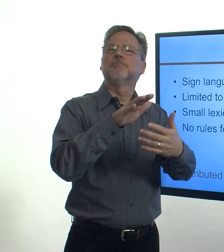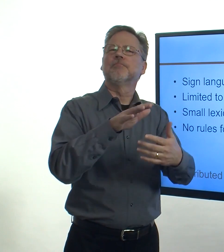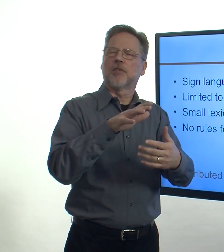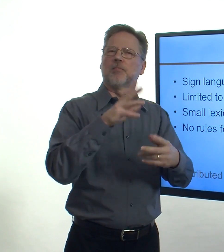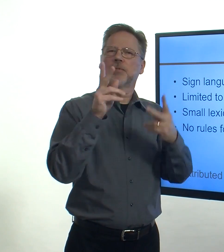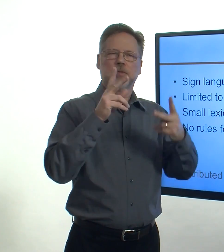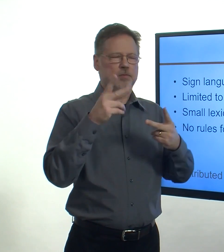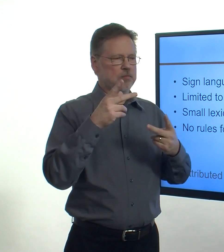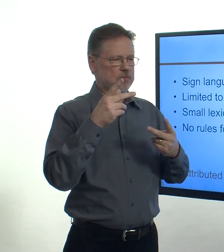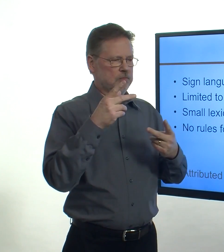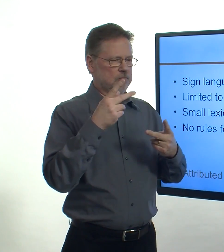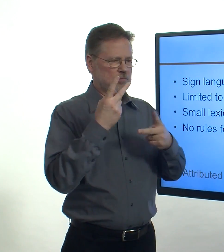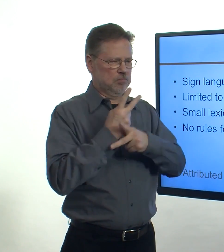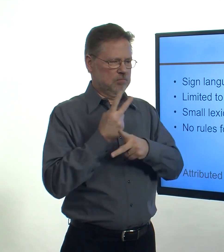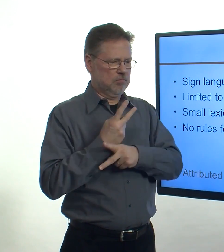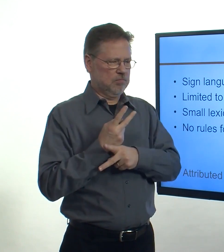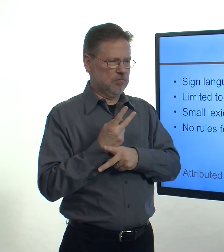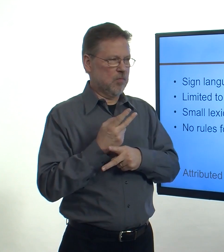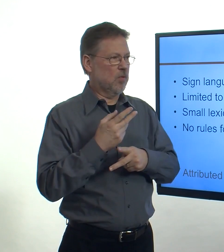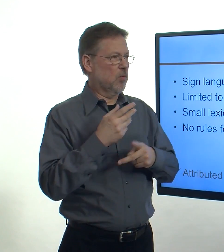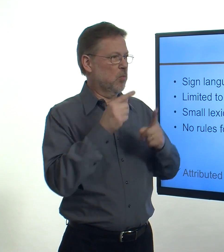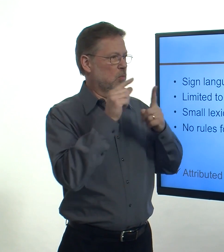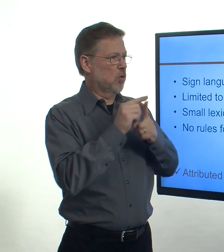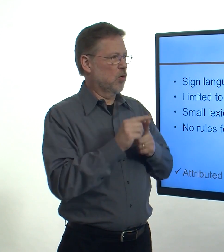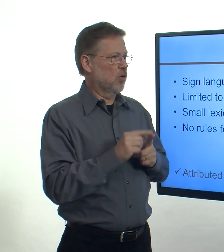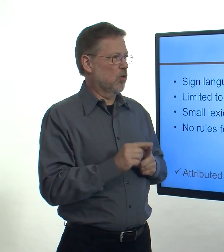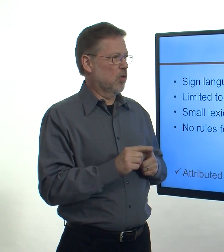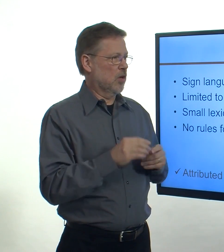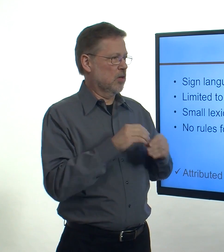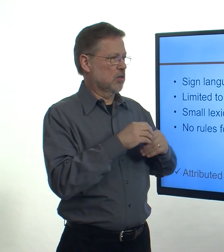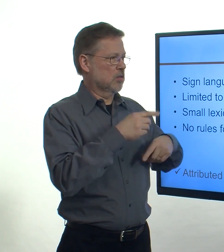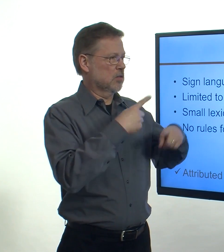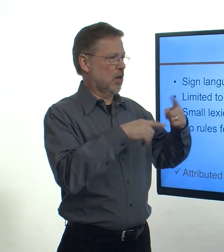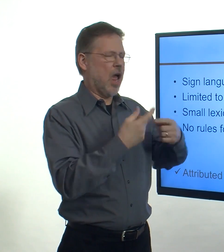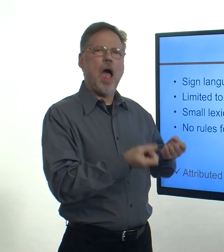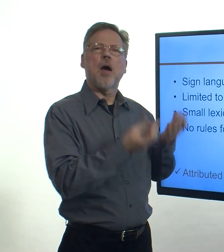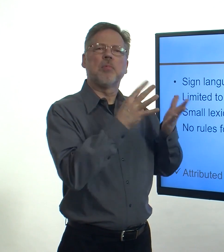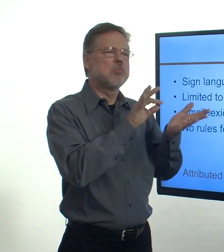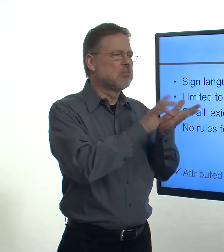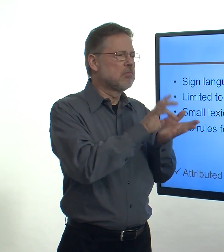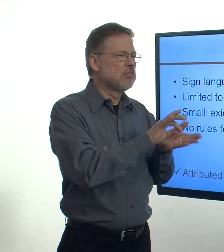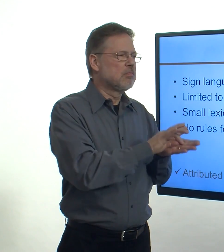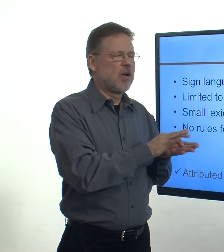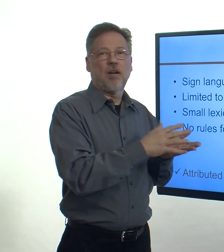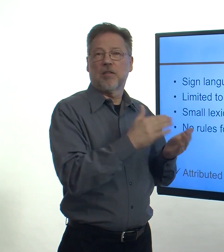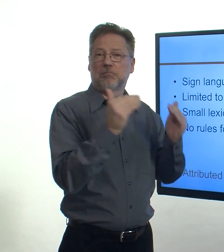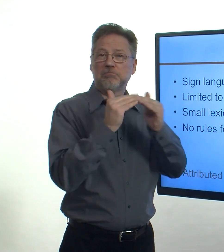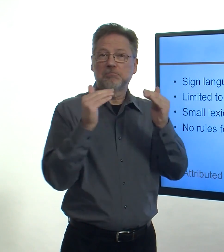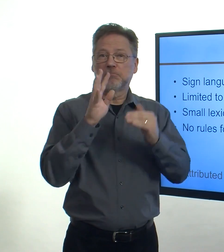Another one we encounter is based on estimates of word count in sign language in comparison